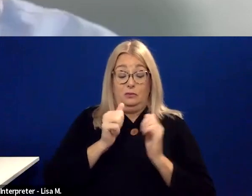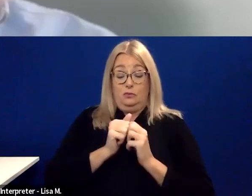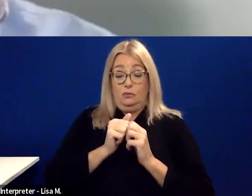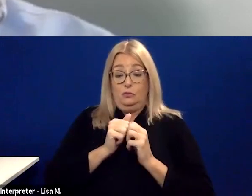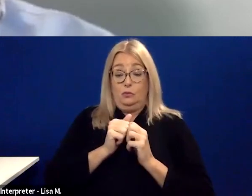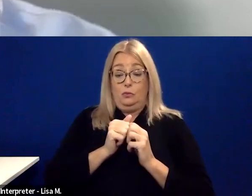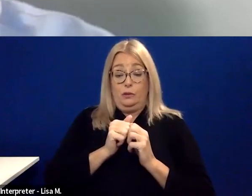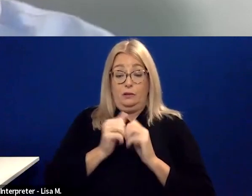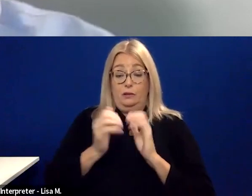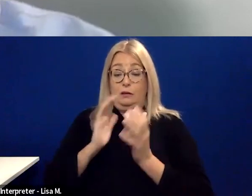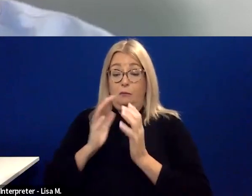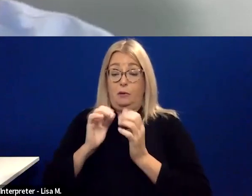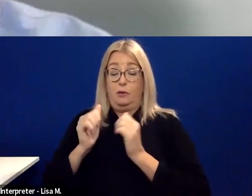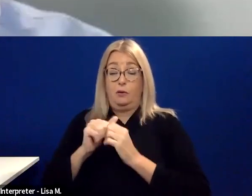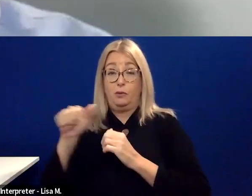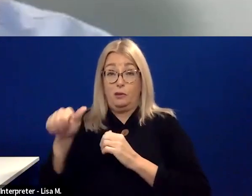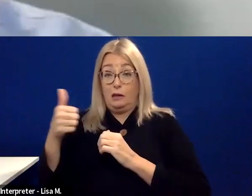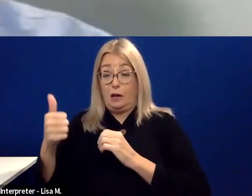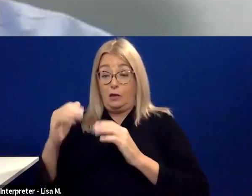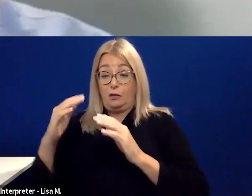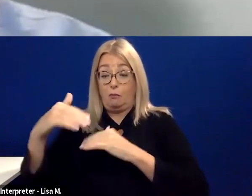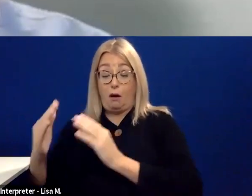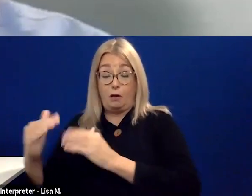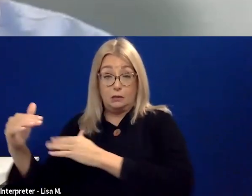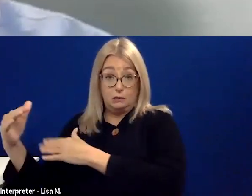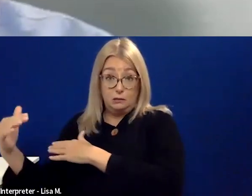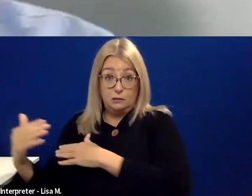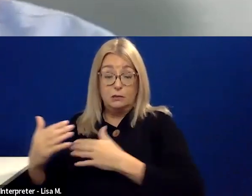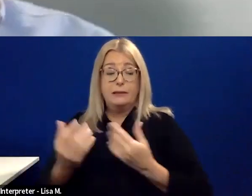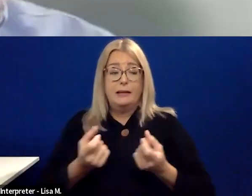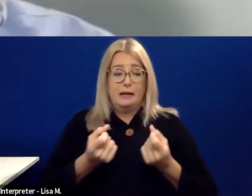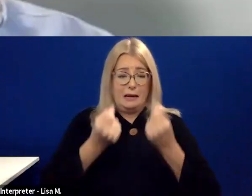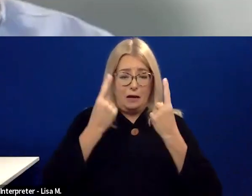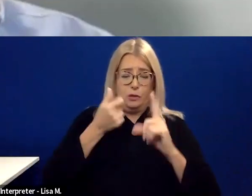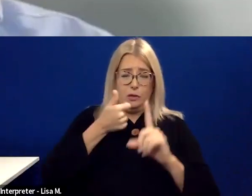led us to believe that comprehensions a set of skills right kind of like what's